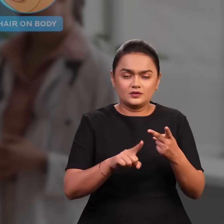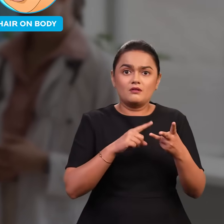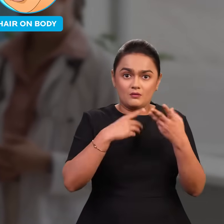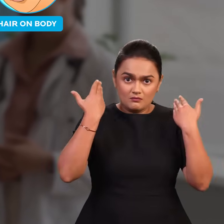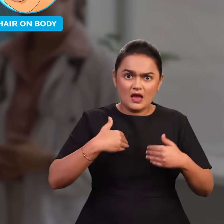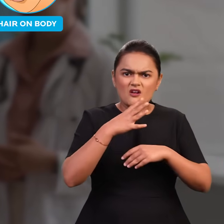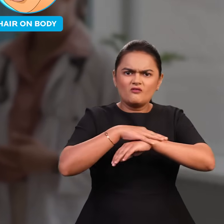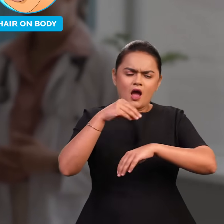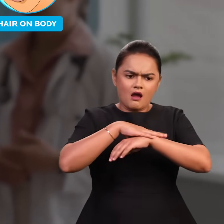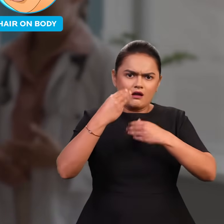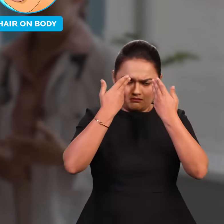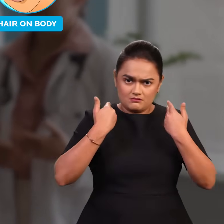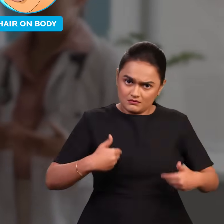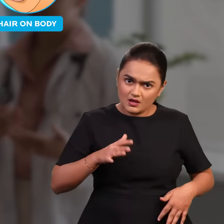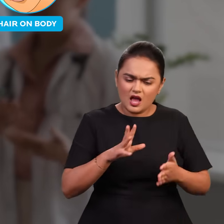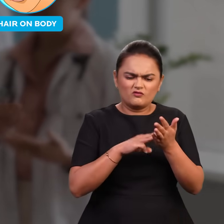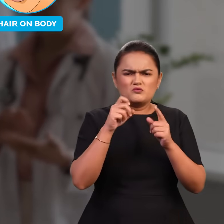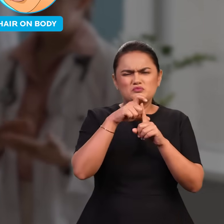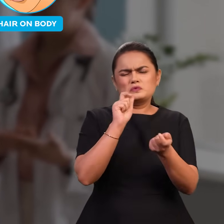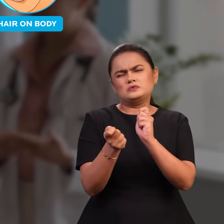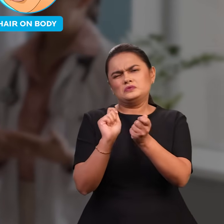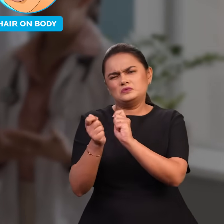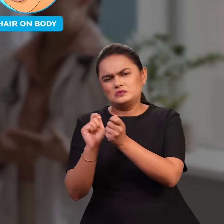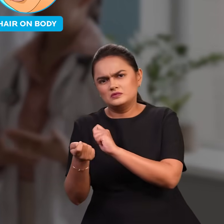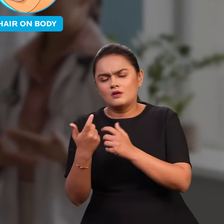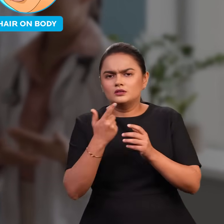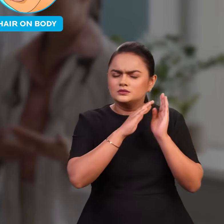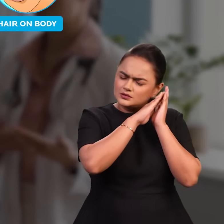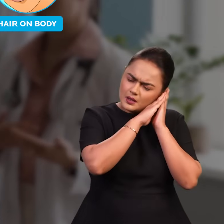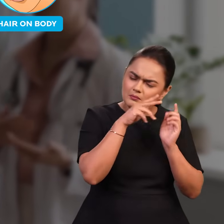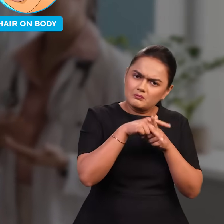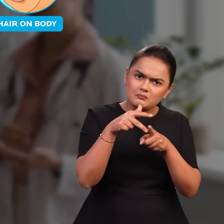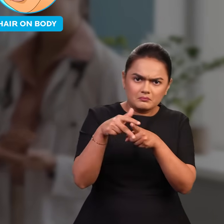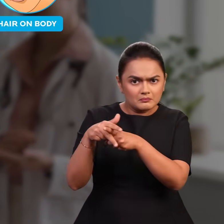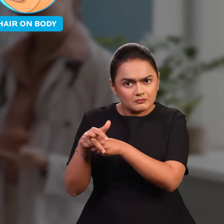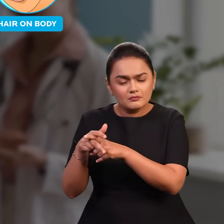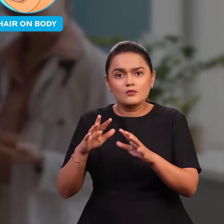increased hair on body, Mood changes, sleep disturbances.